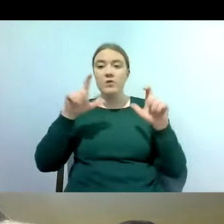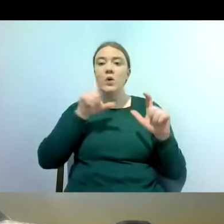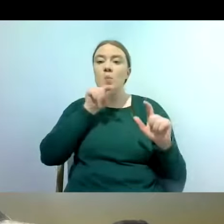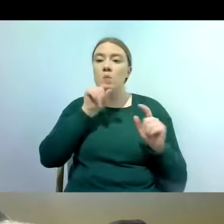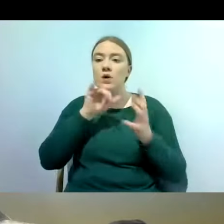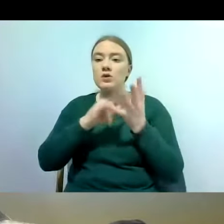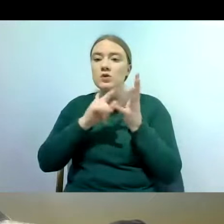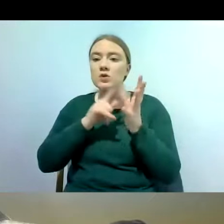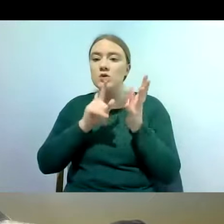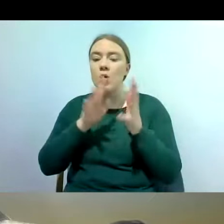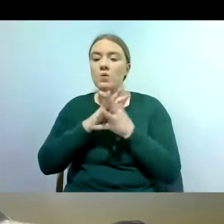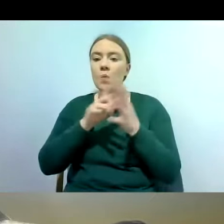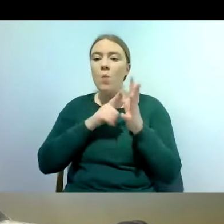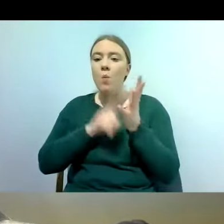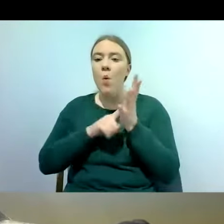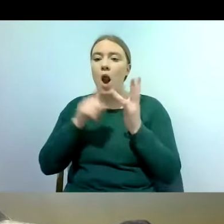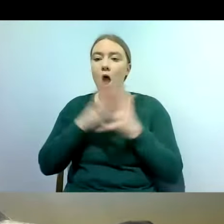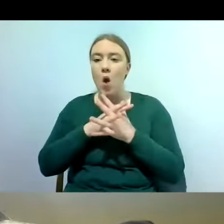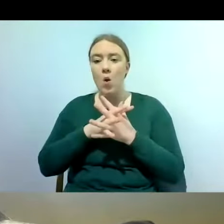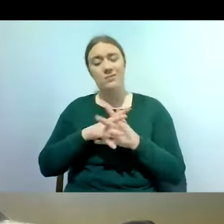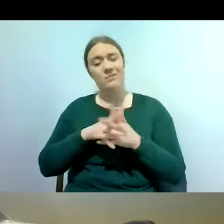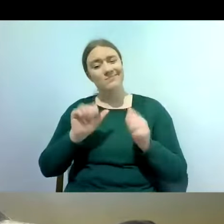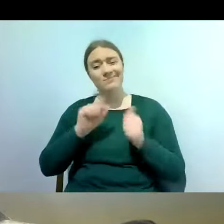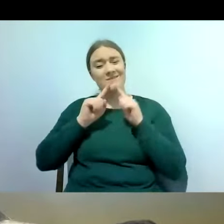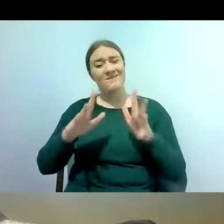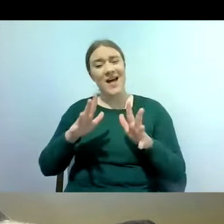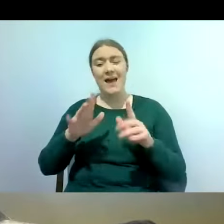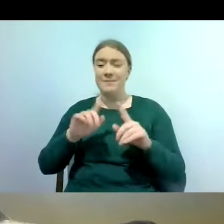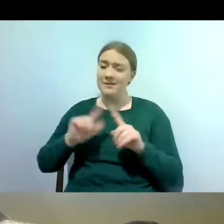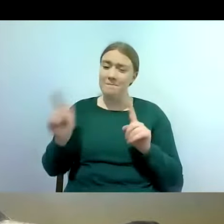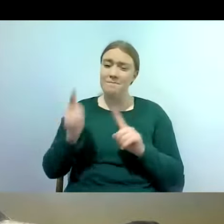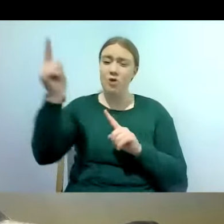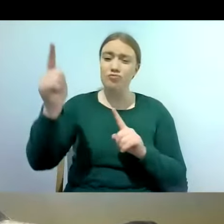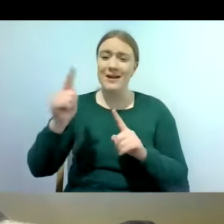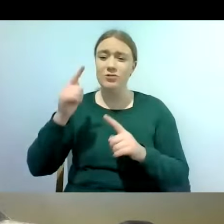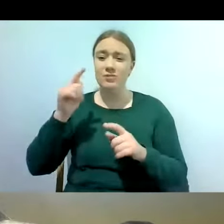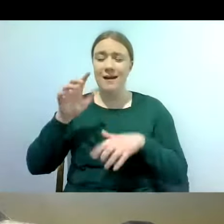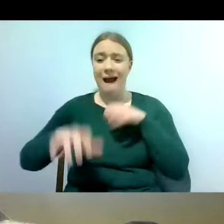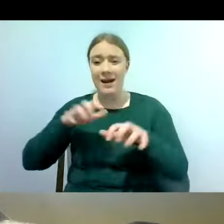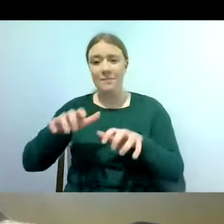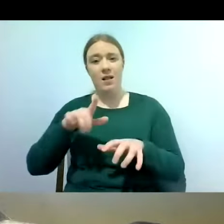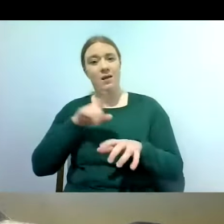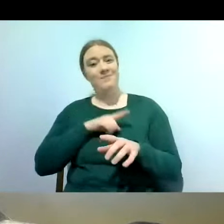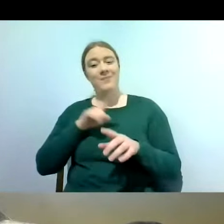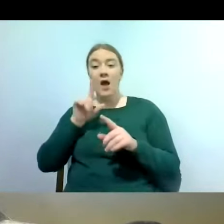the most well-known migratory animals to people in britain because it signifies the arrival of spring